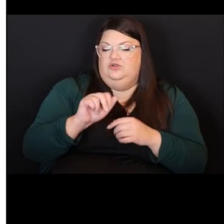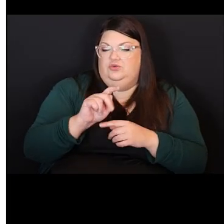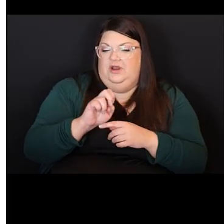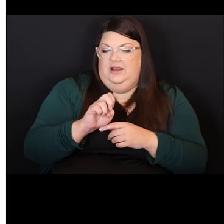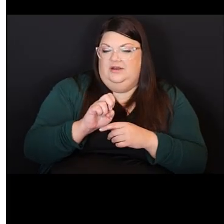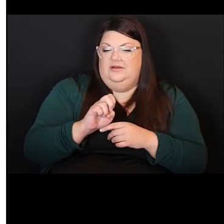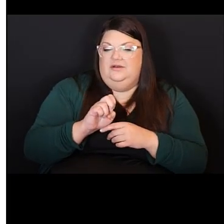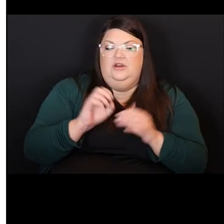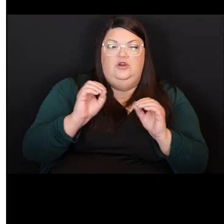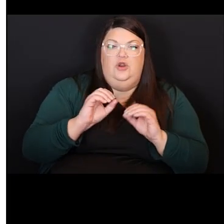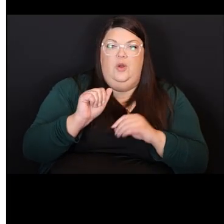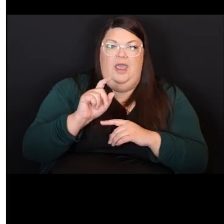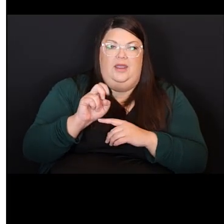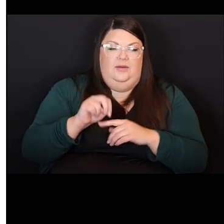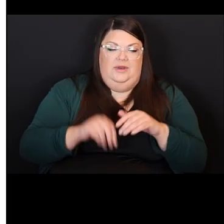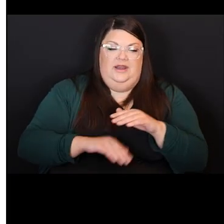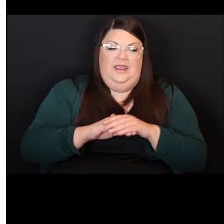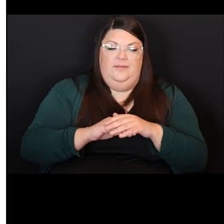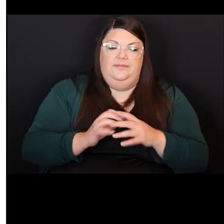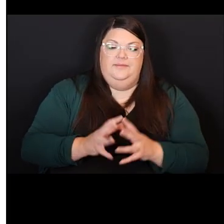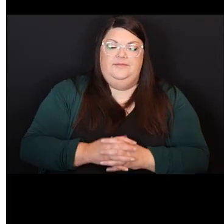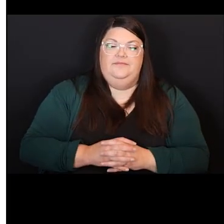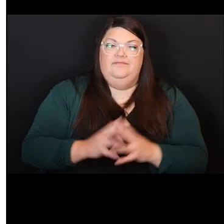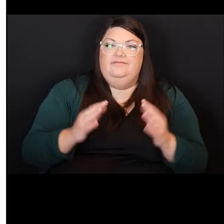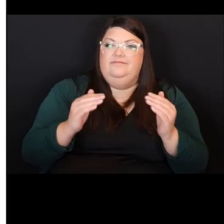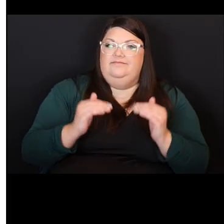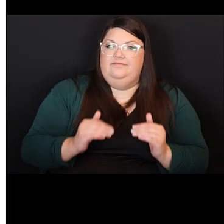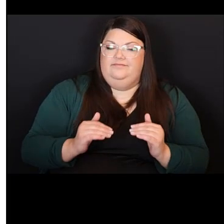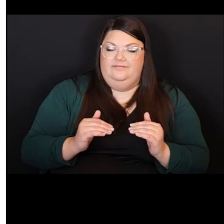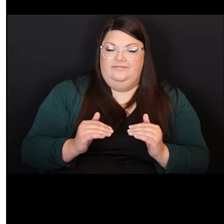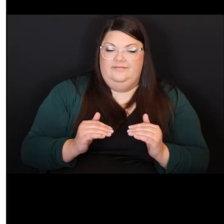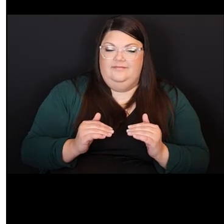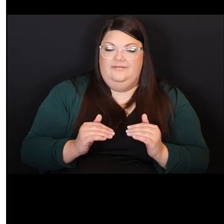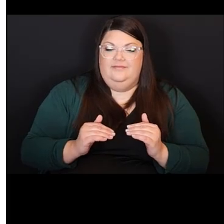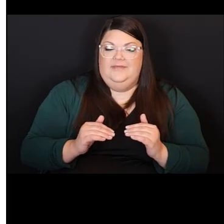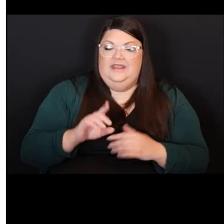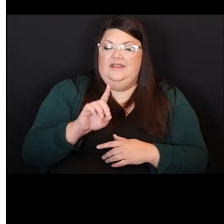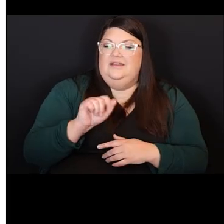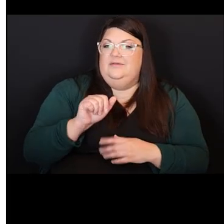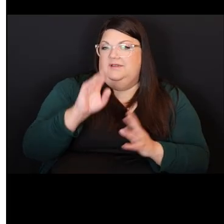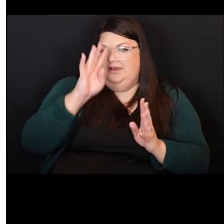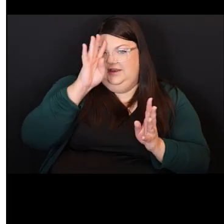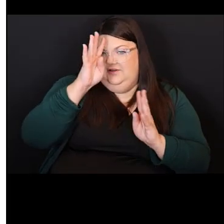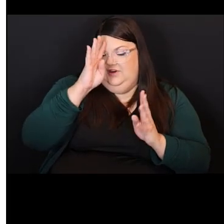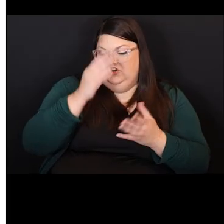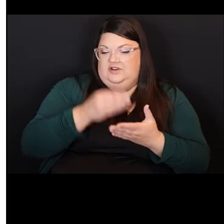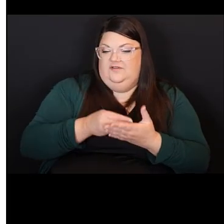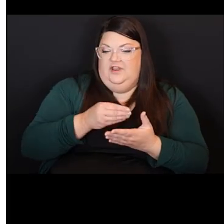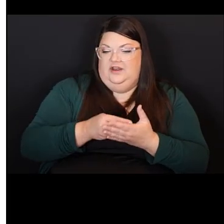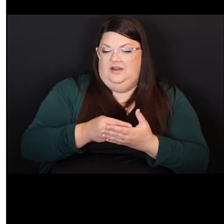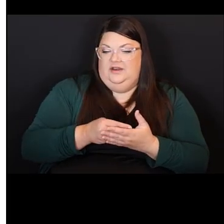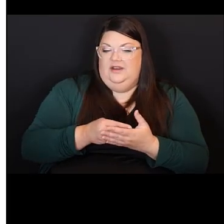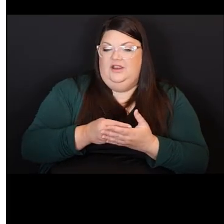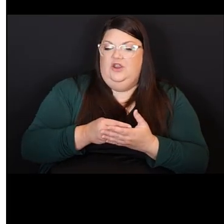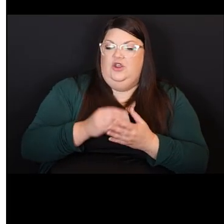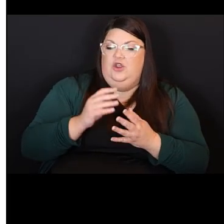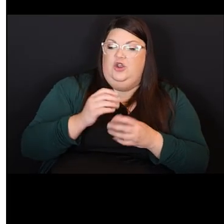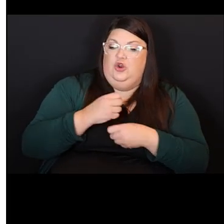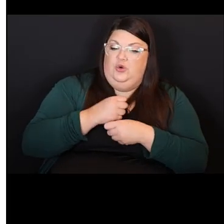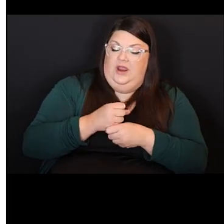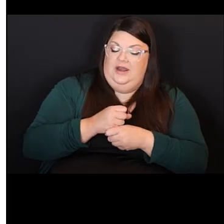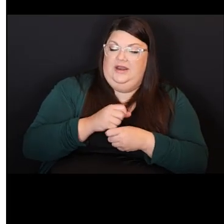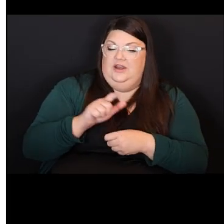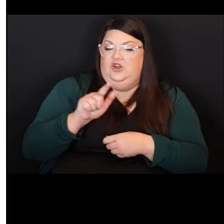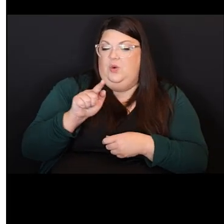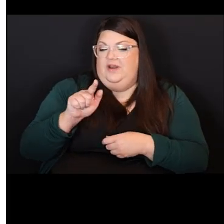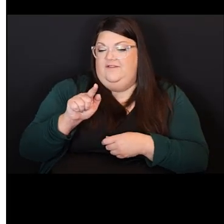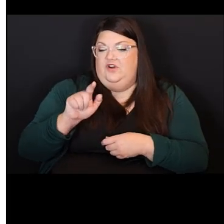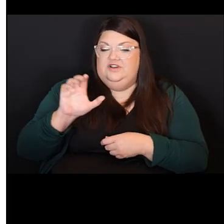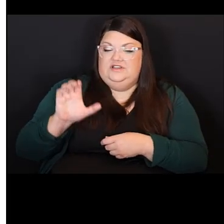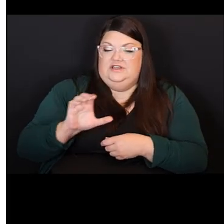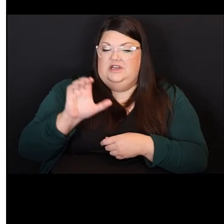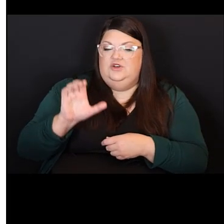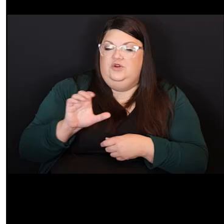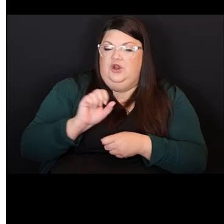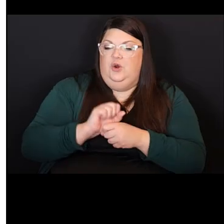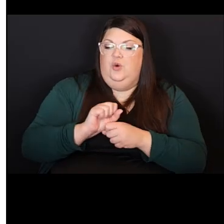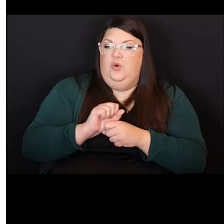Unrestricted - Indirect Cost Rate, No Admin Cap. Disability Innovation Fund - Creating a 21st